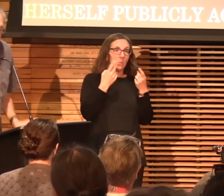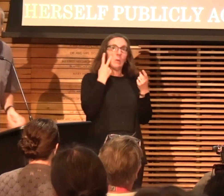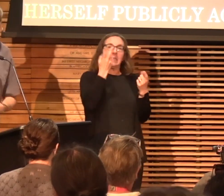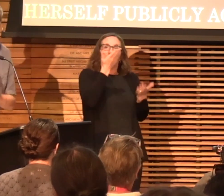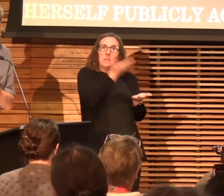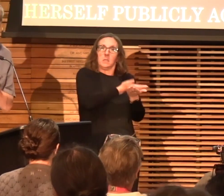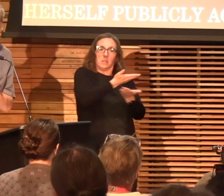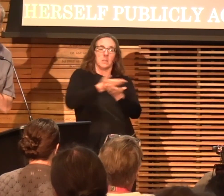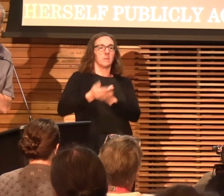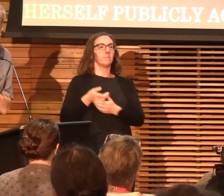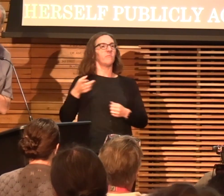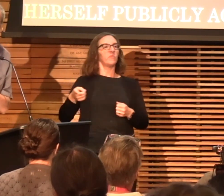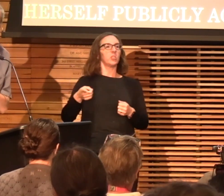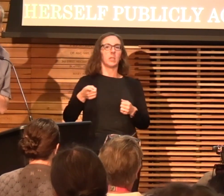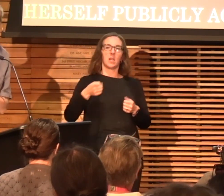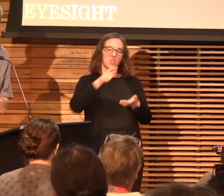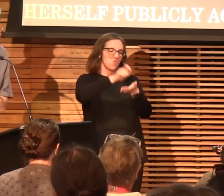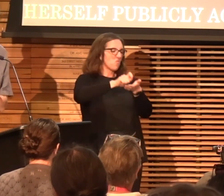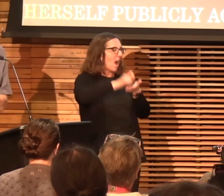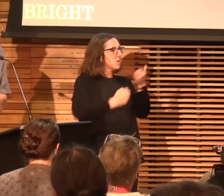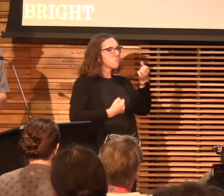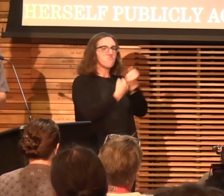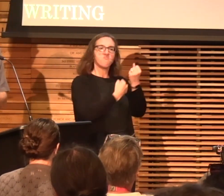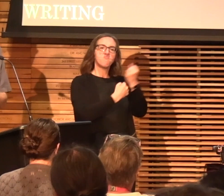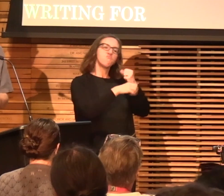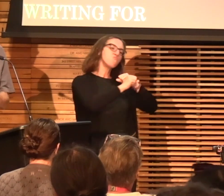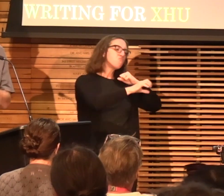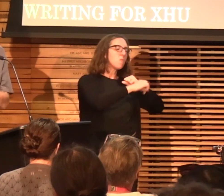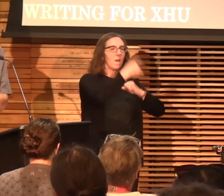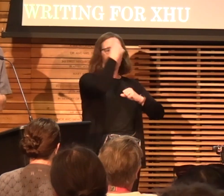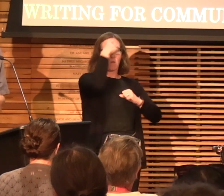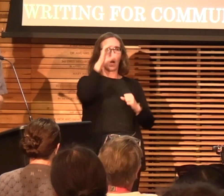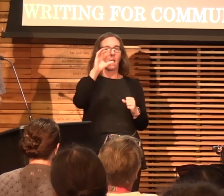She's writing for communist newspapers and magazines.